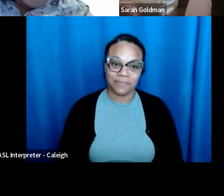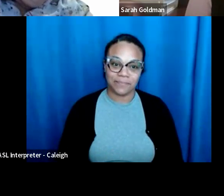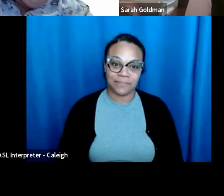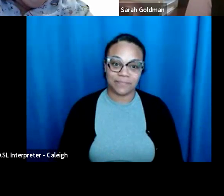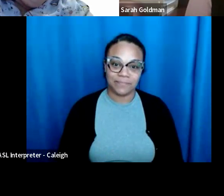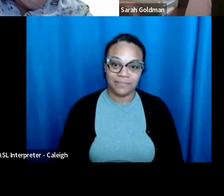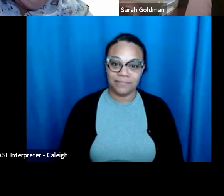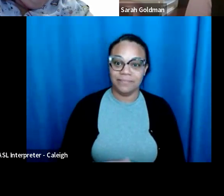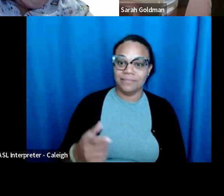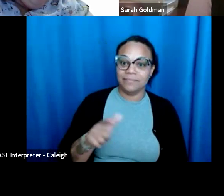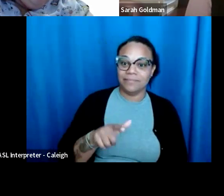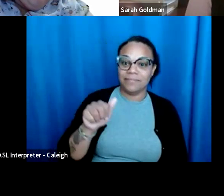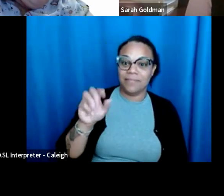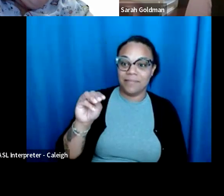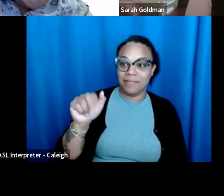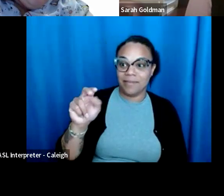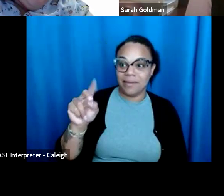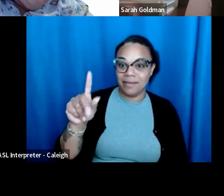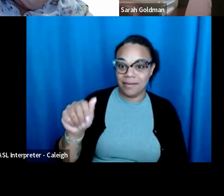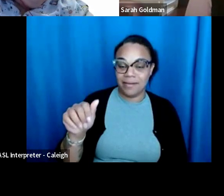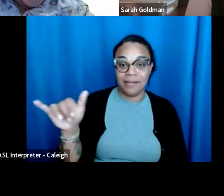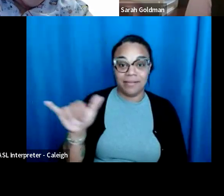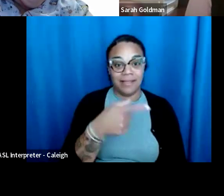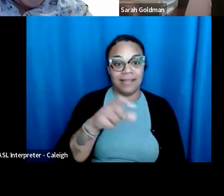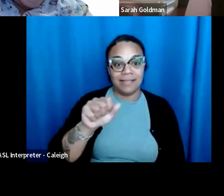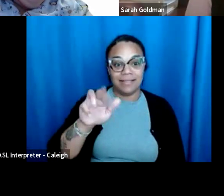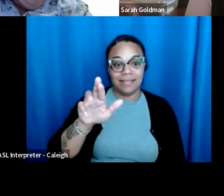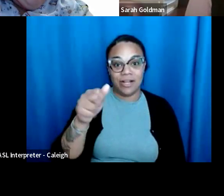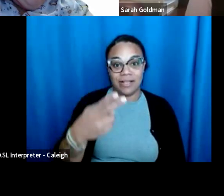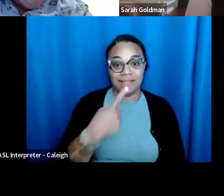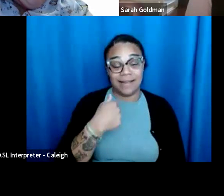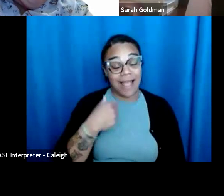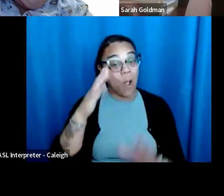This is Amanda. Like Sarah said, I hope that I paved the way for others.